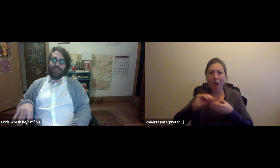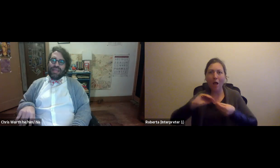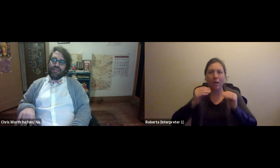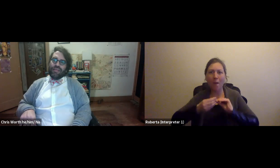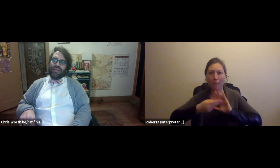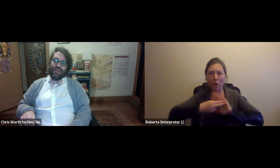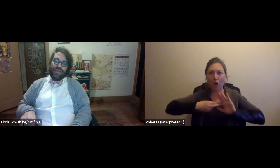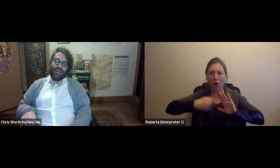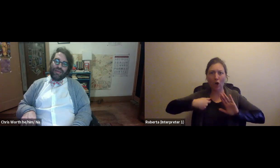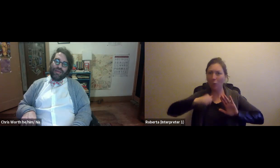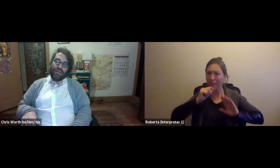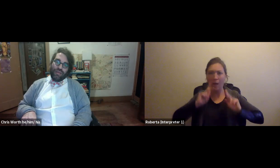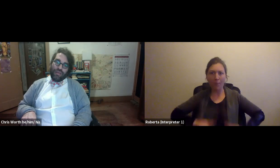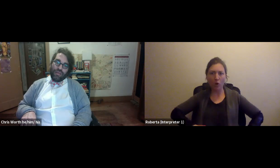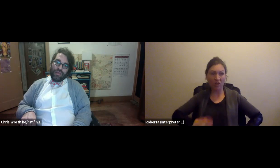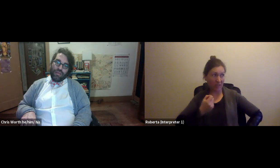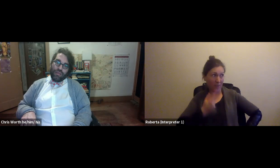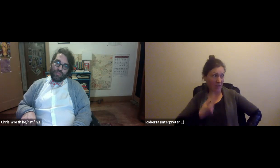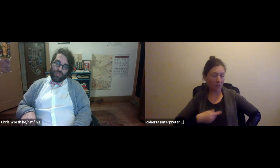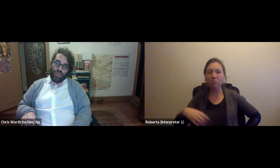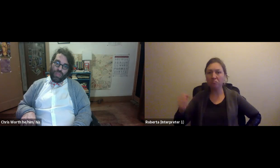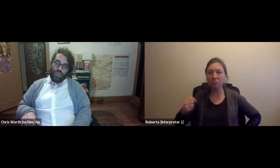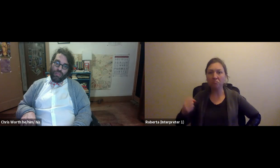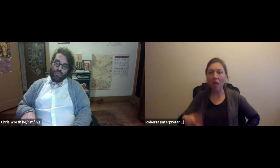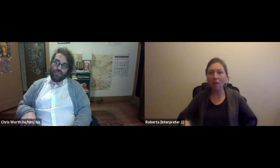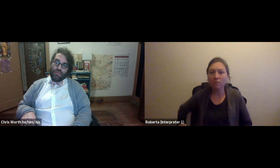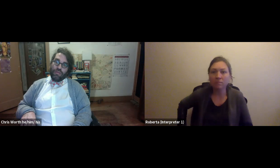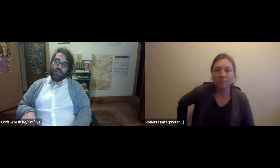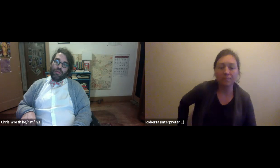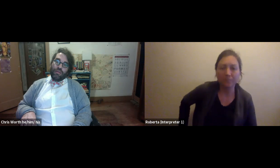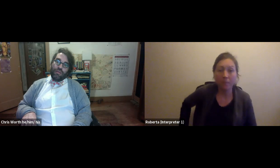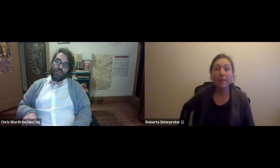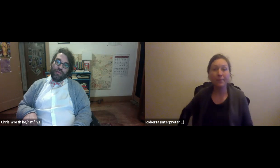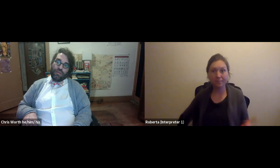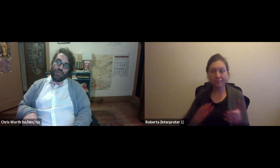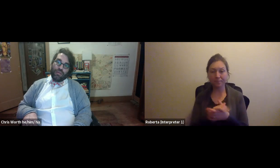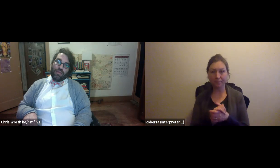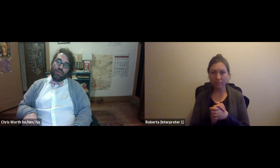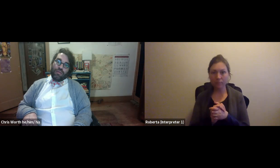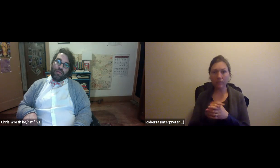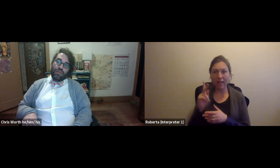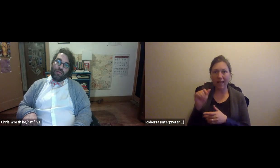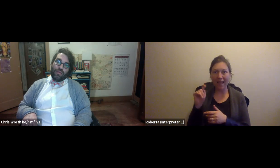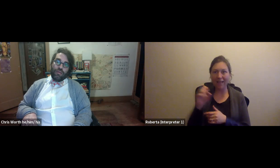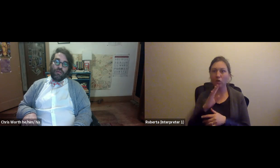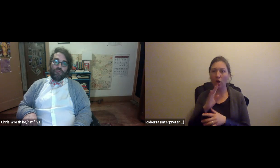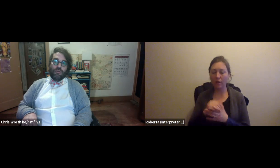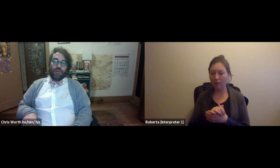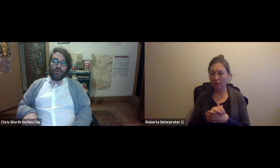sense? >> KATIE I think it does, yeah. How do you deal with the feelings of being infantalized